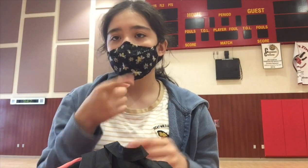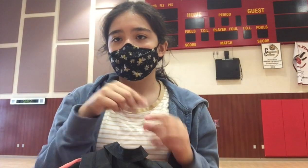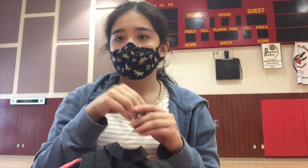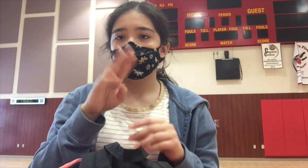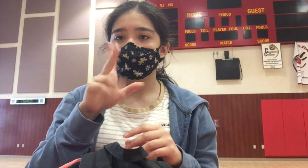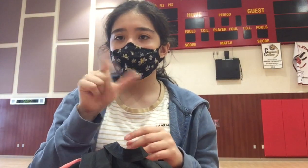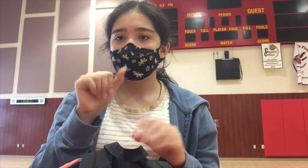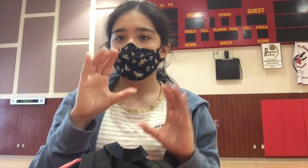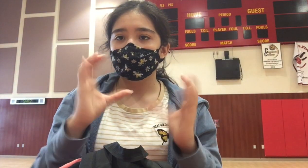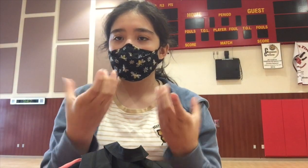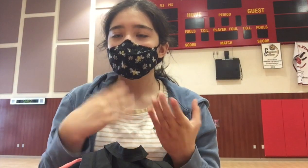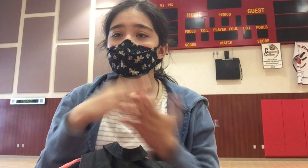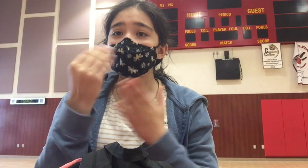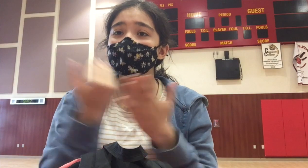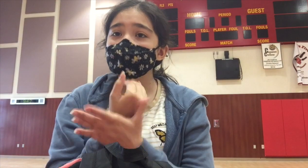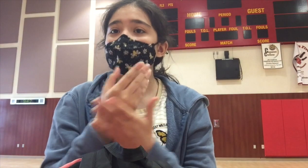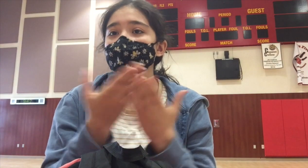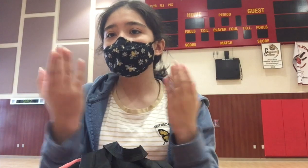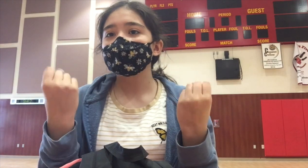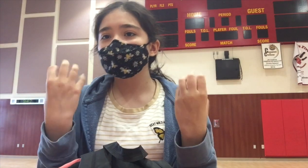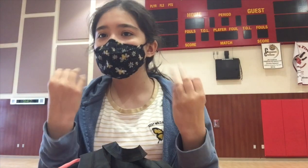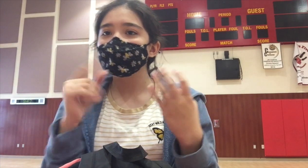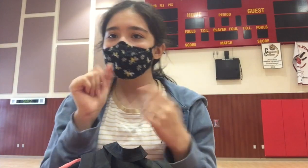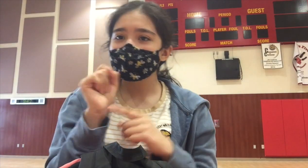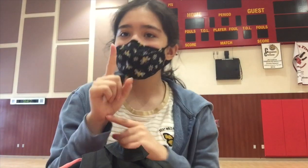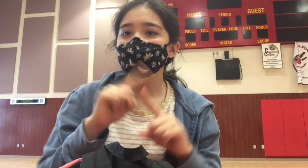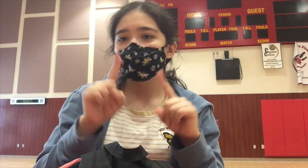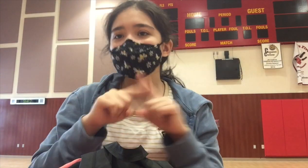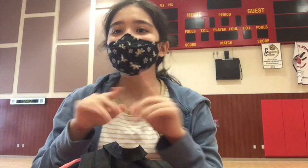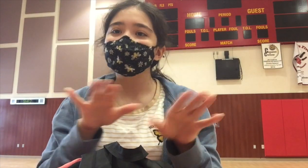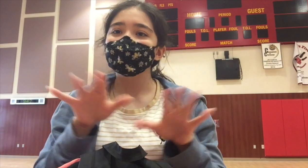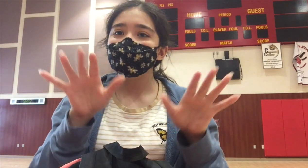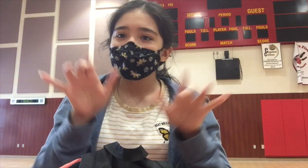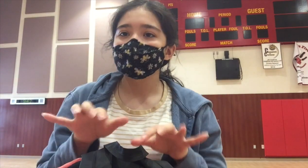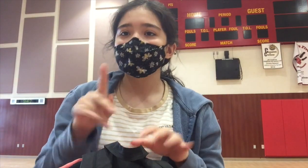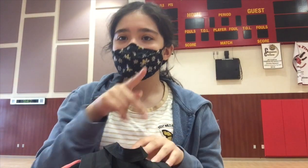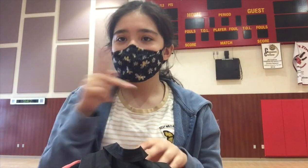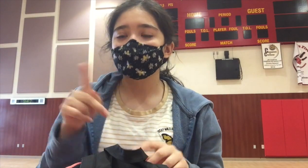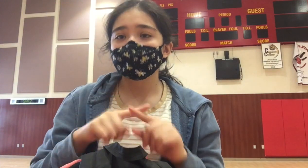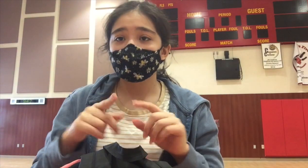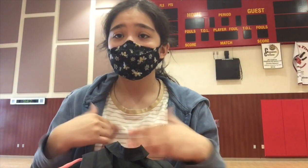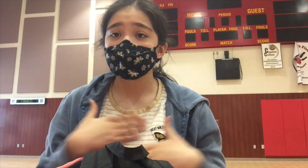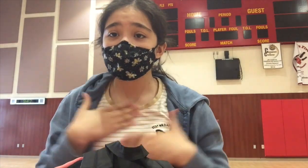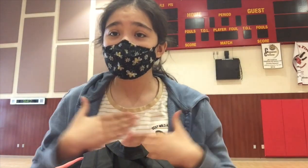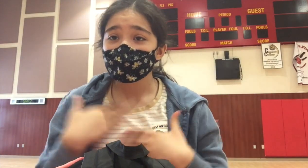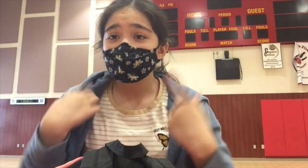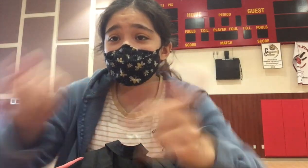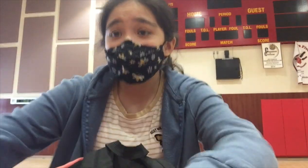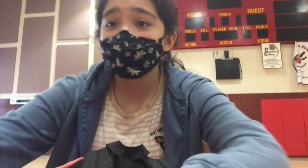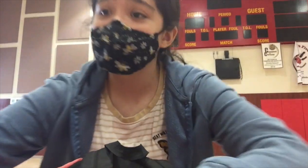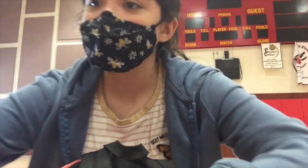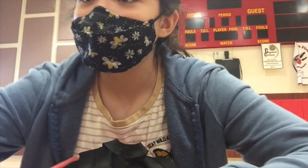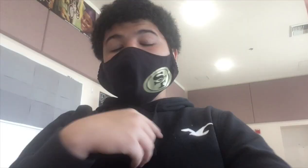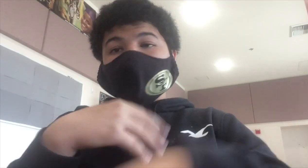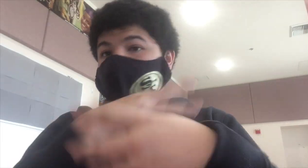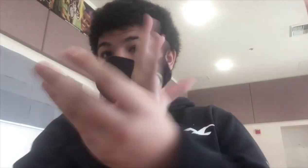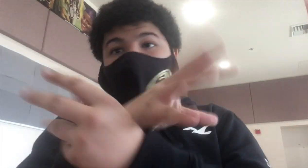With zoom, what I've learned is in my bilingual language arts class I've learned lots of different things with sign language, but I've enjoyed it.